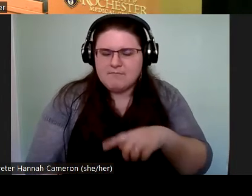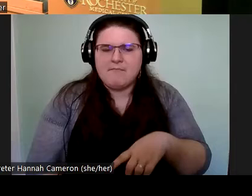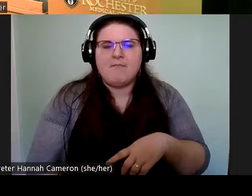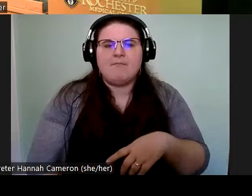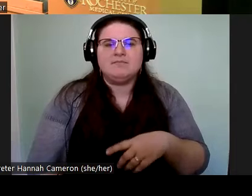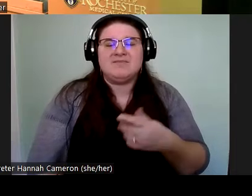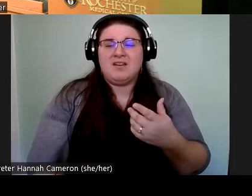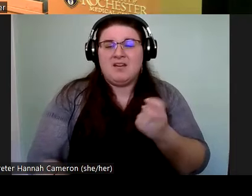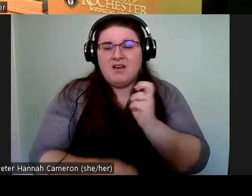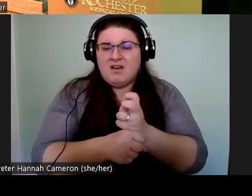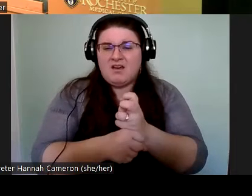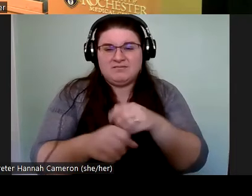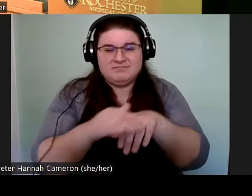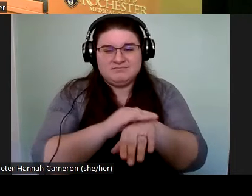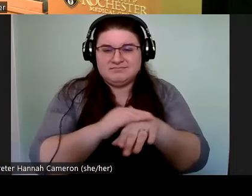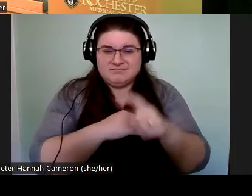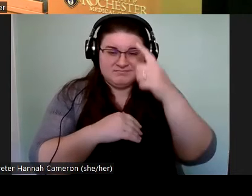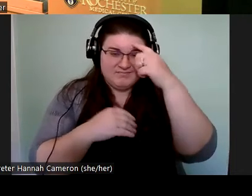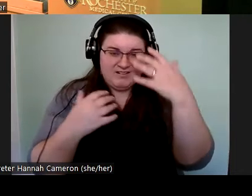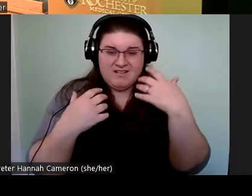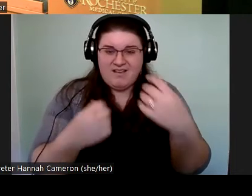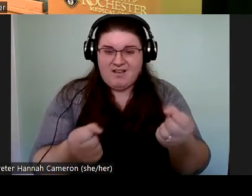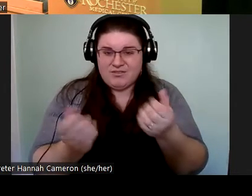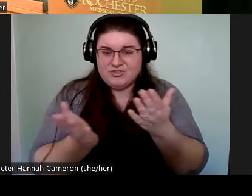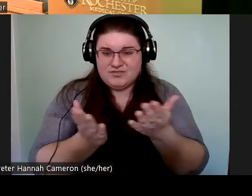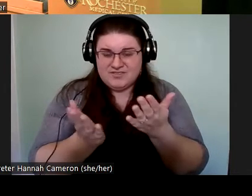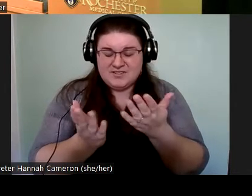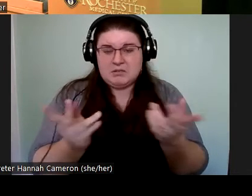now since covid because we know that there's been an increase um in the prevalence of mental